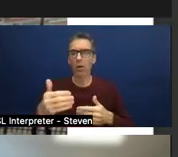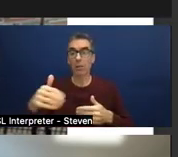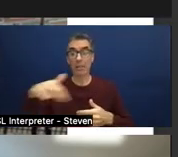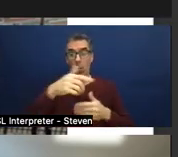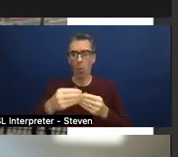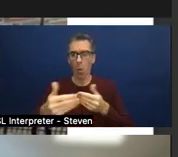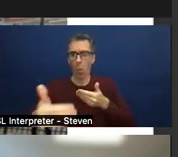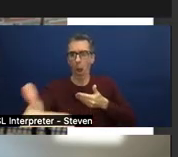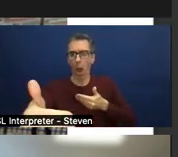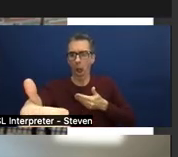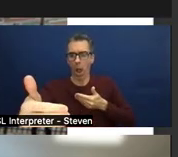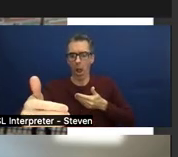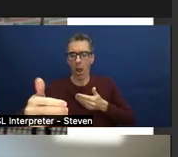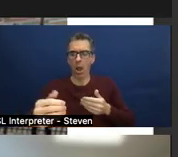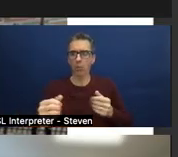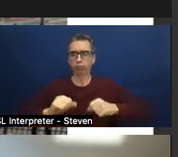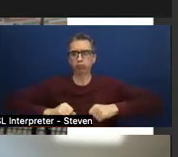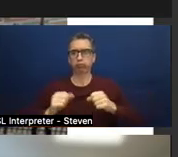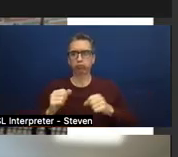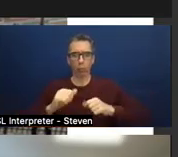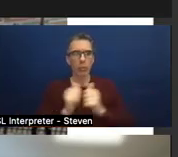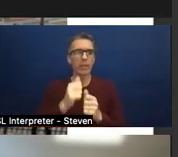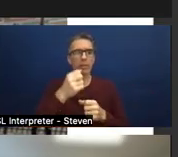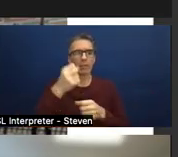So, you know, I think one of the challenges even